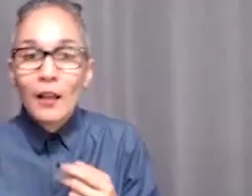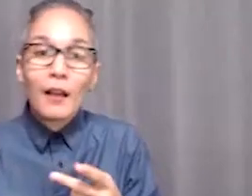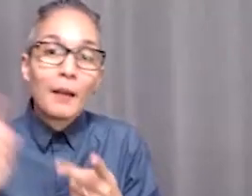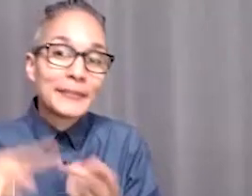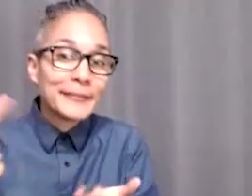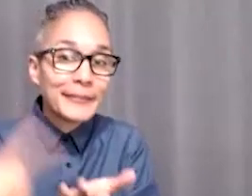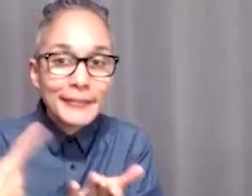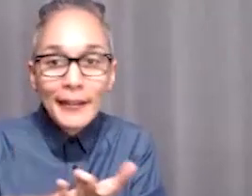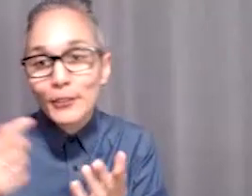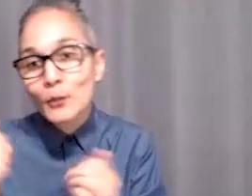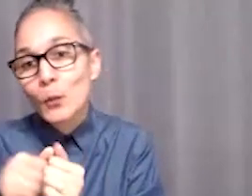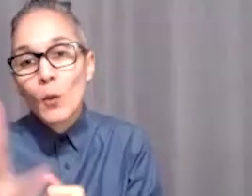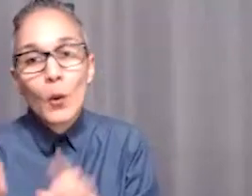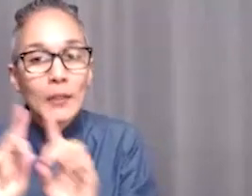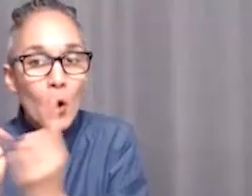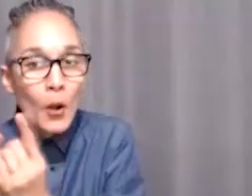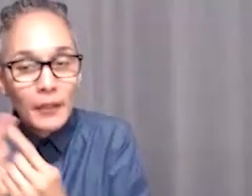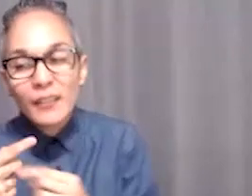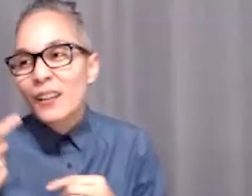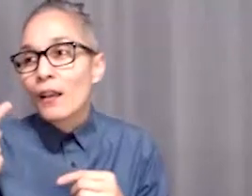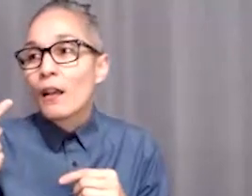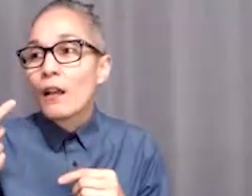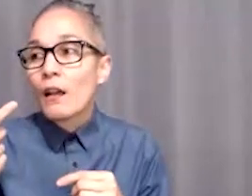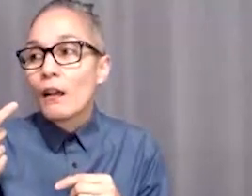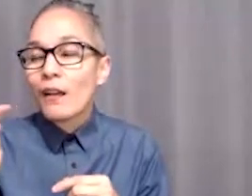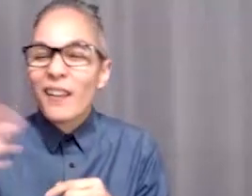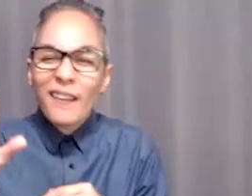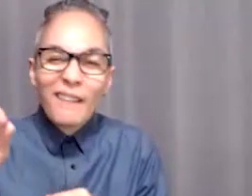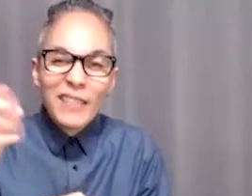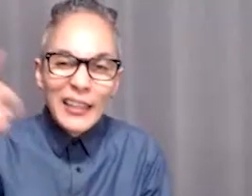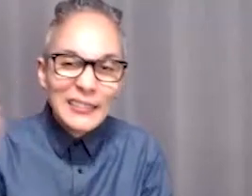that you're having in your departments, the flex day trainings, you know,